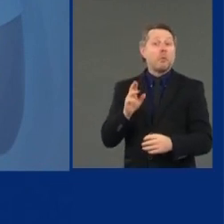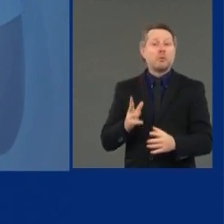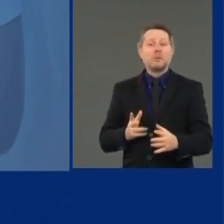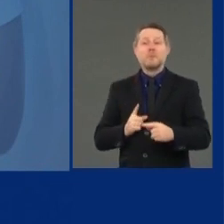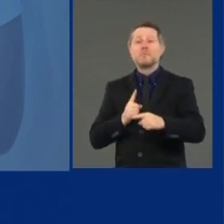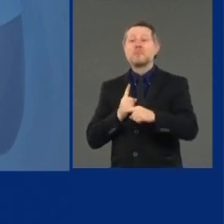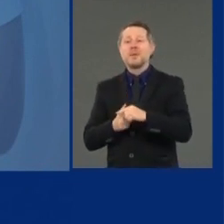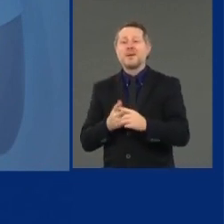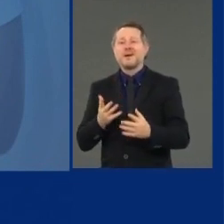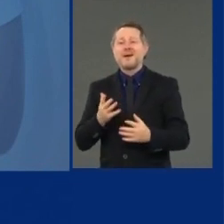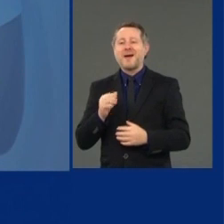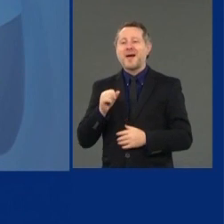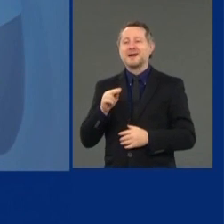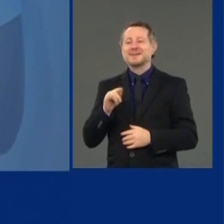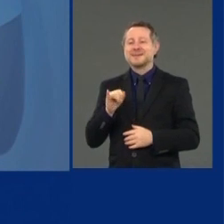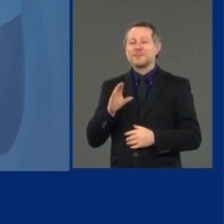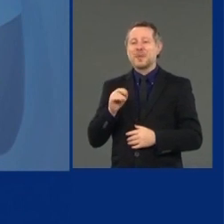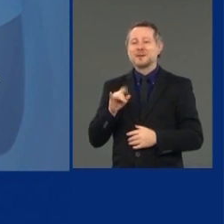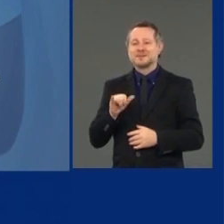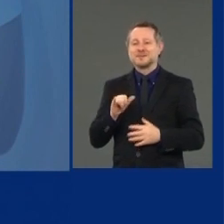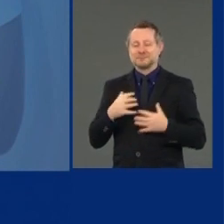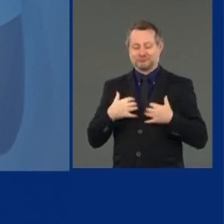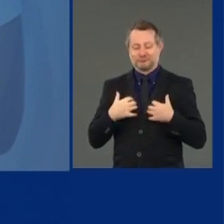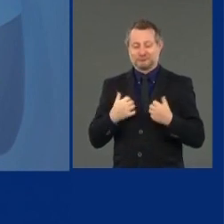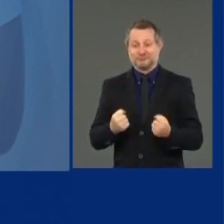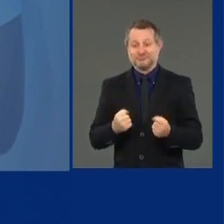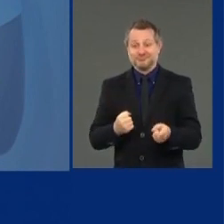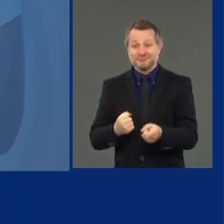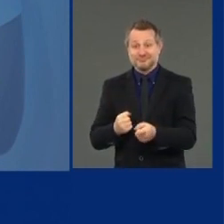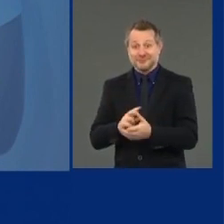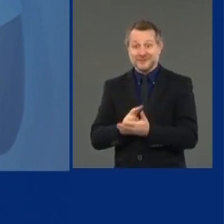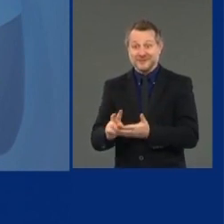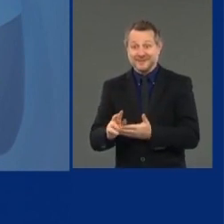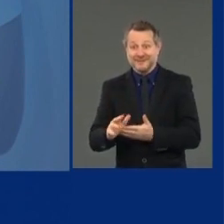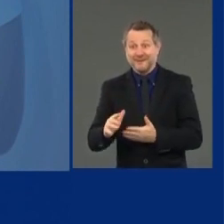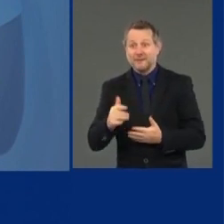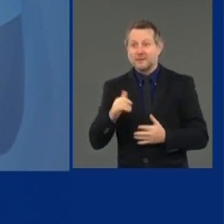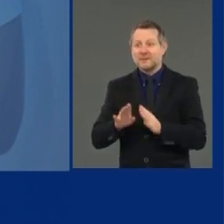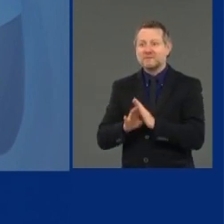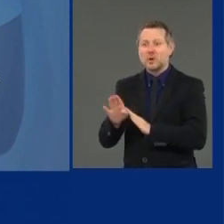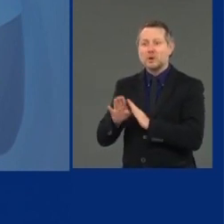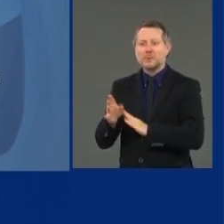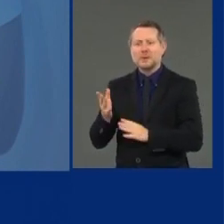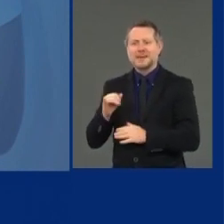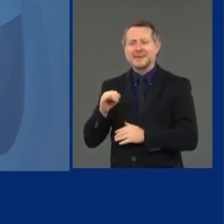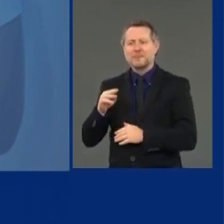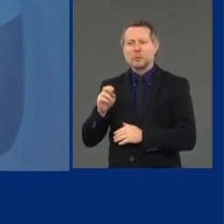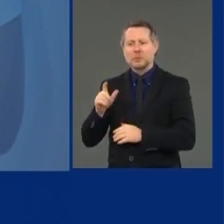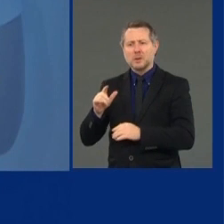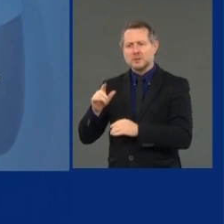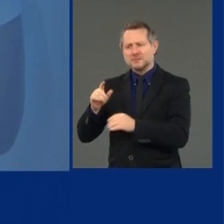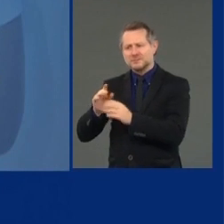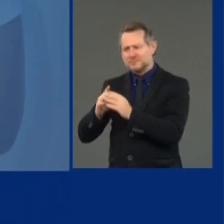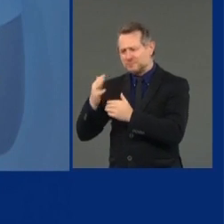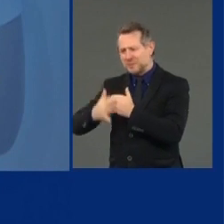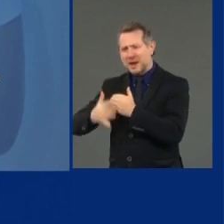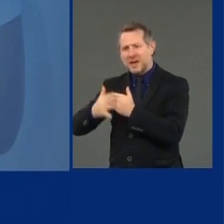CHILDREN WHO TEST POSITIVE FOR COVID OR TEST POSITIVE FOR COVID